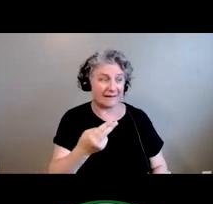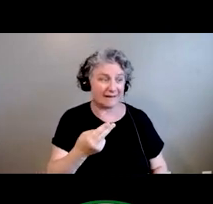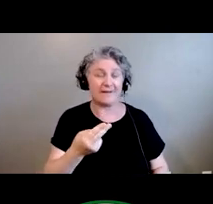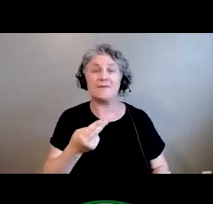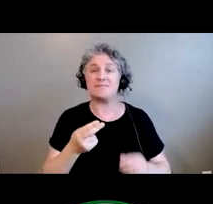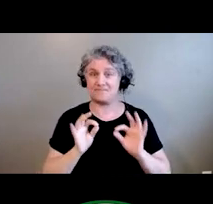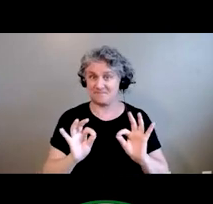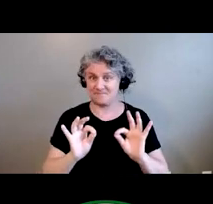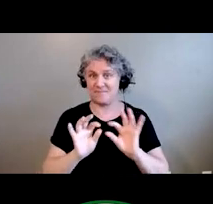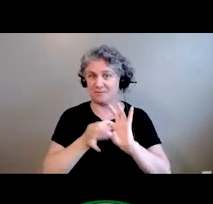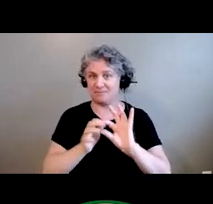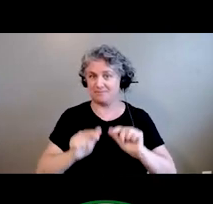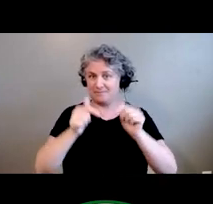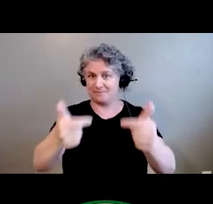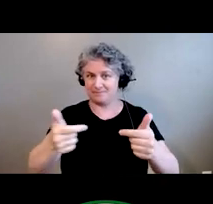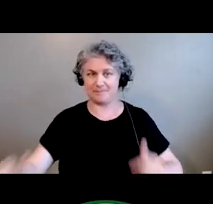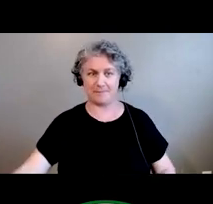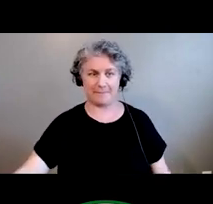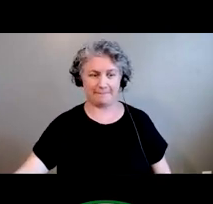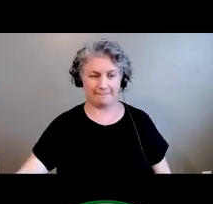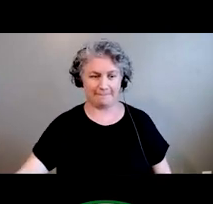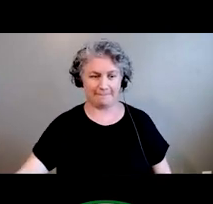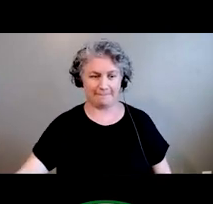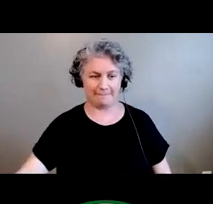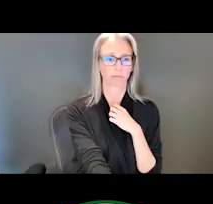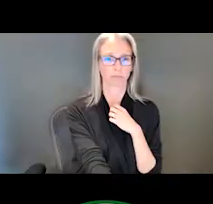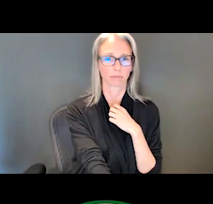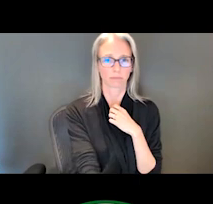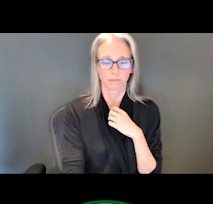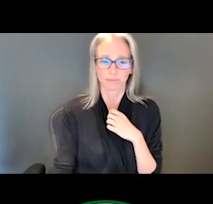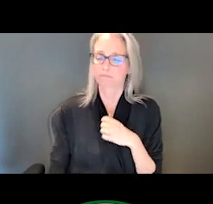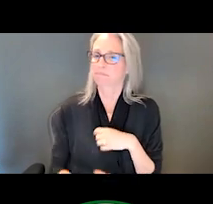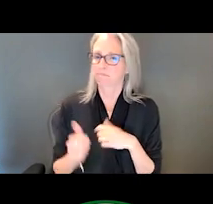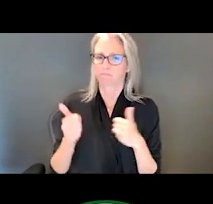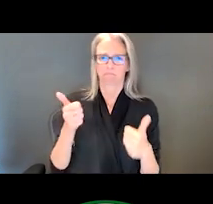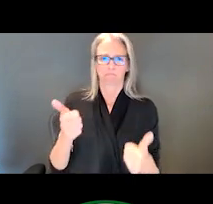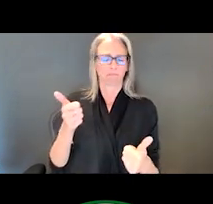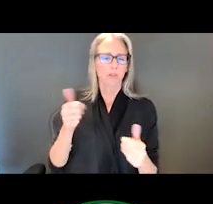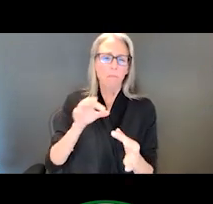As Hannah mentioned our team has put together a list of 10 takeaway messages over from the